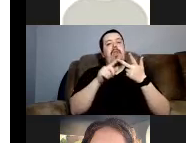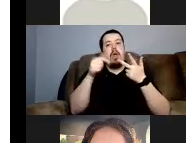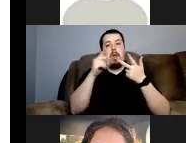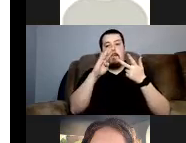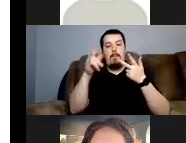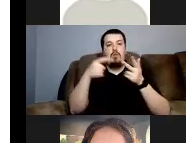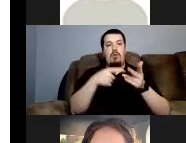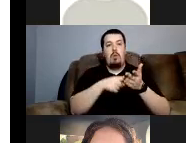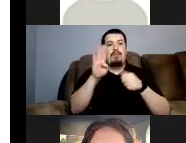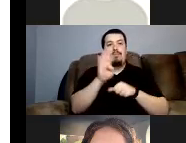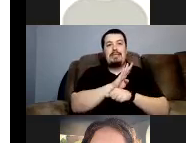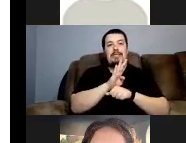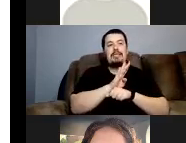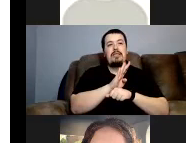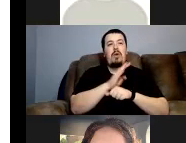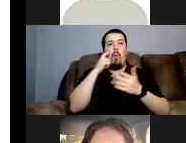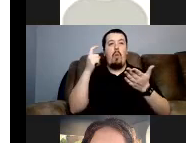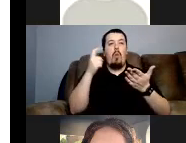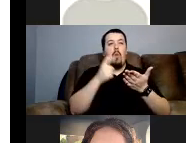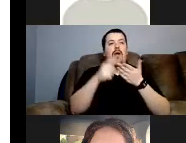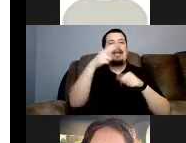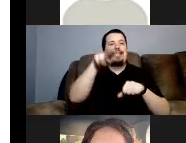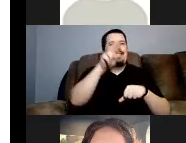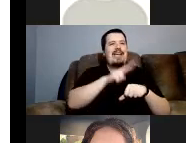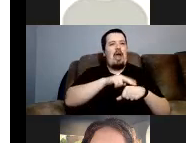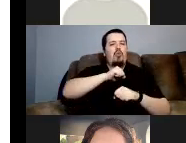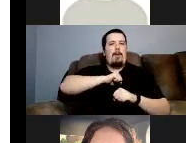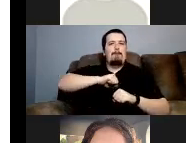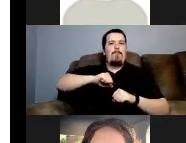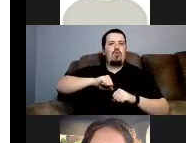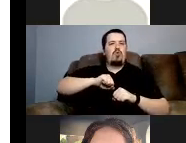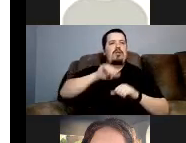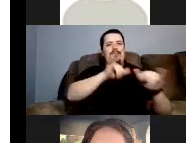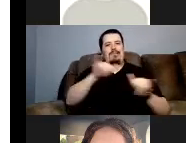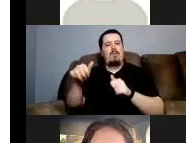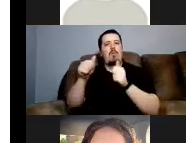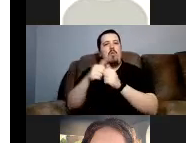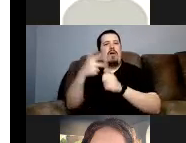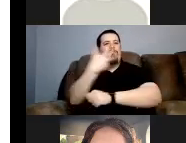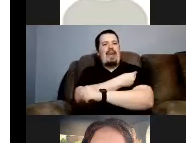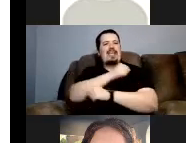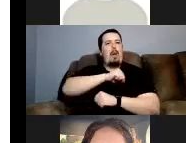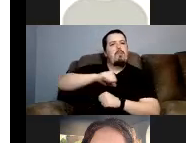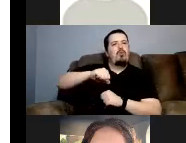to recognize natural immunity on par with vaccine immunity. There's a bill that removes some of the